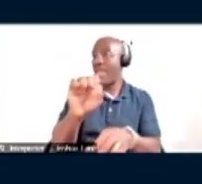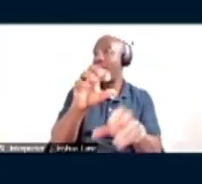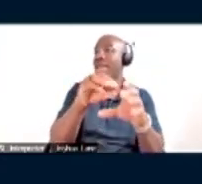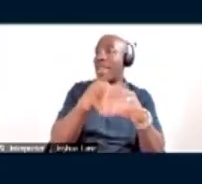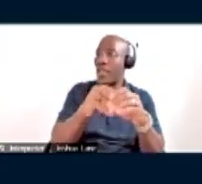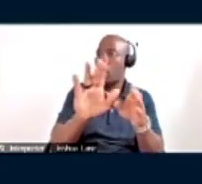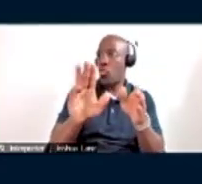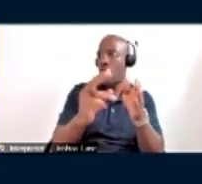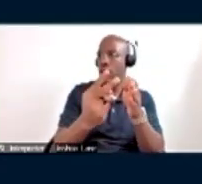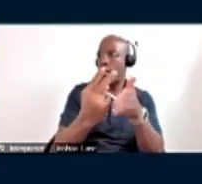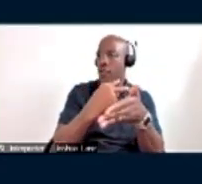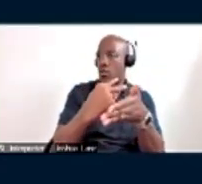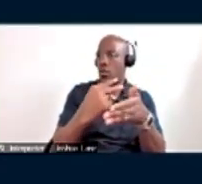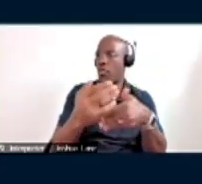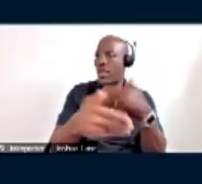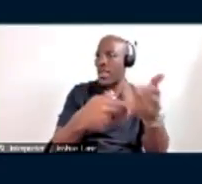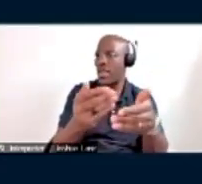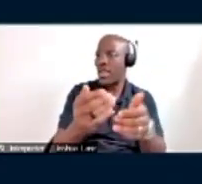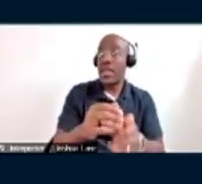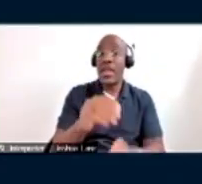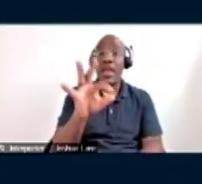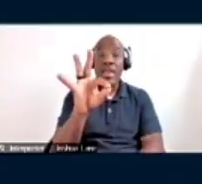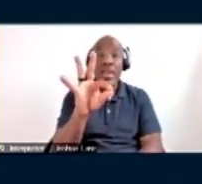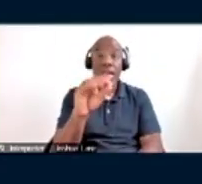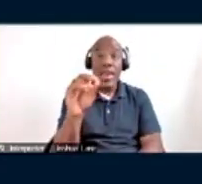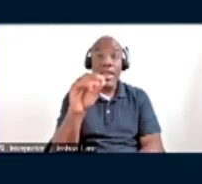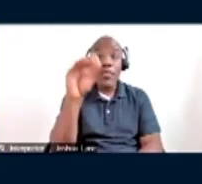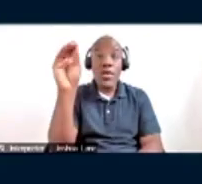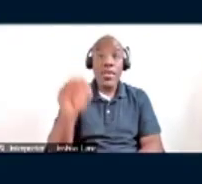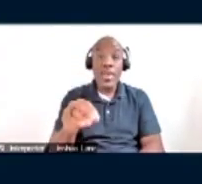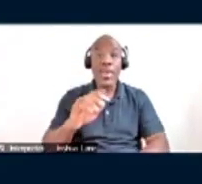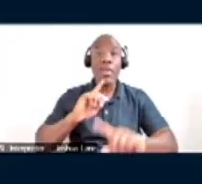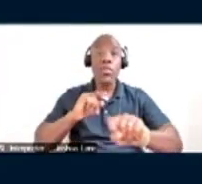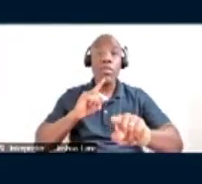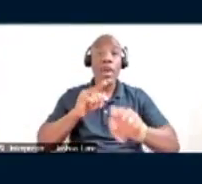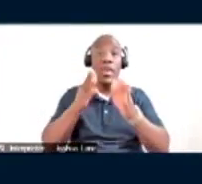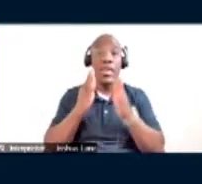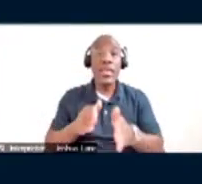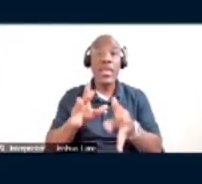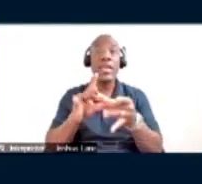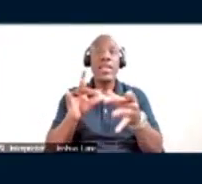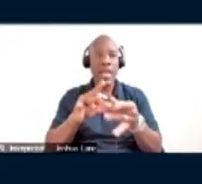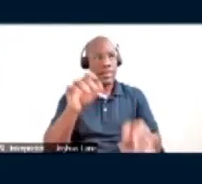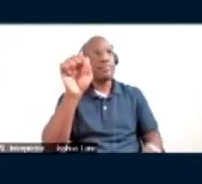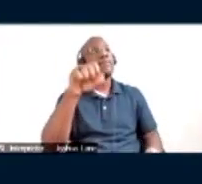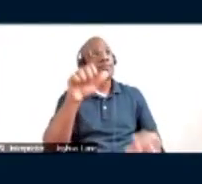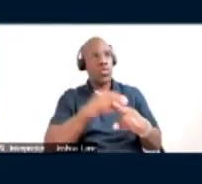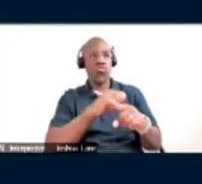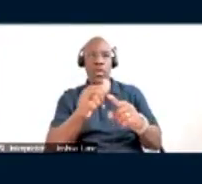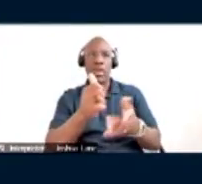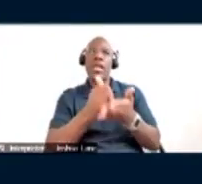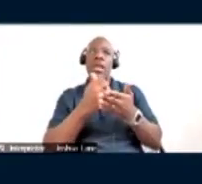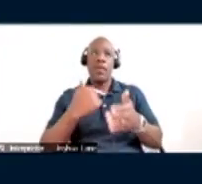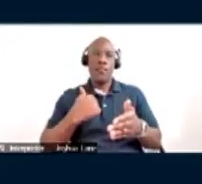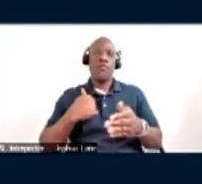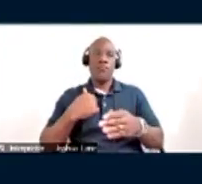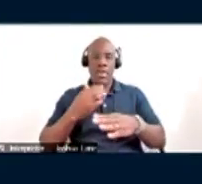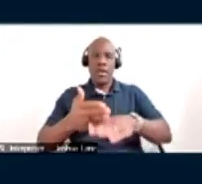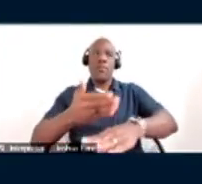90 percent of respondents said that it improved their ability to do so to a moderate, large, or very large degree.